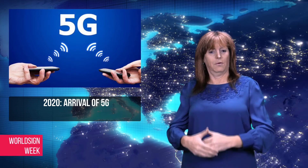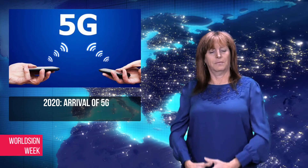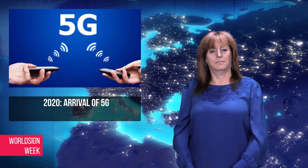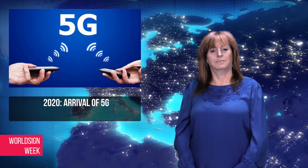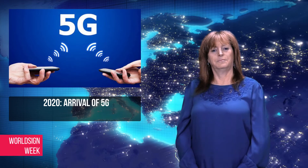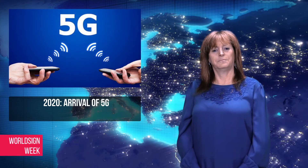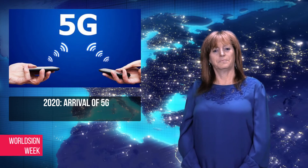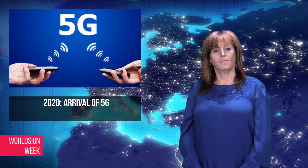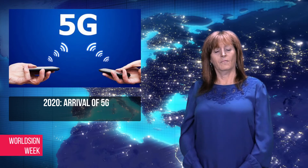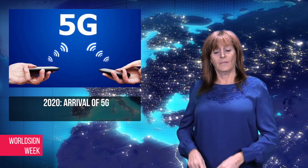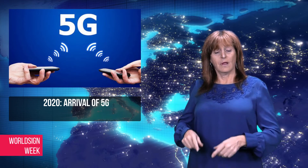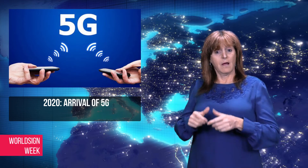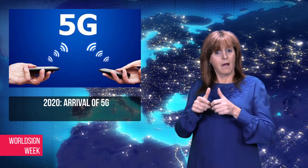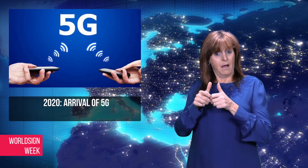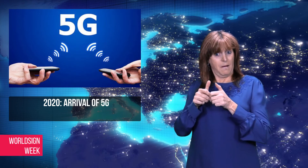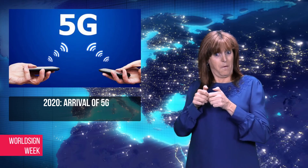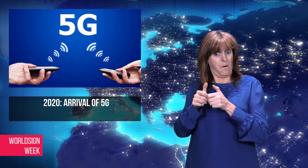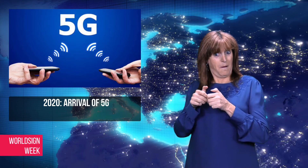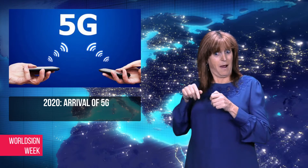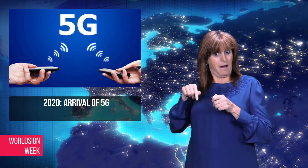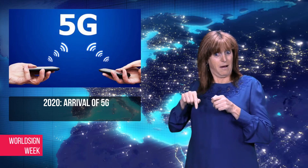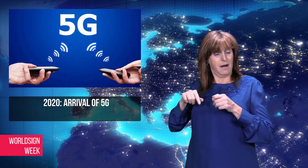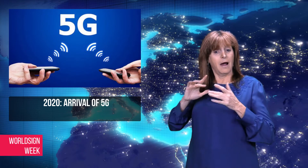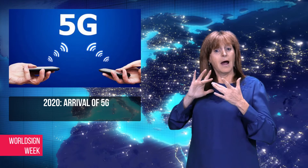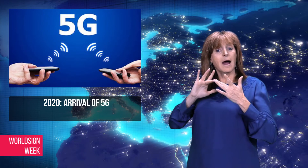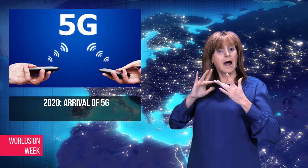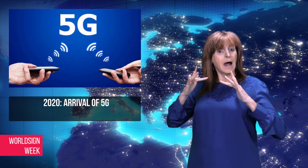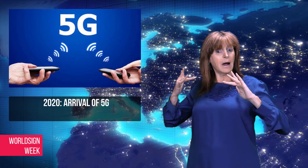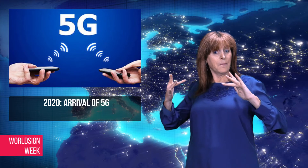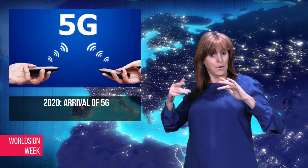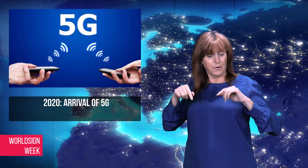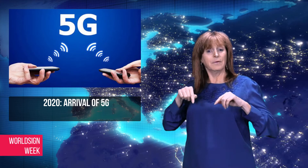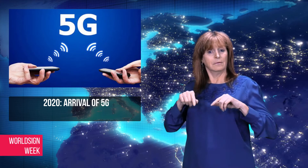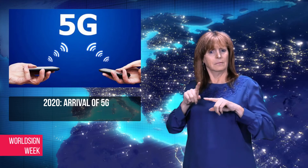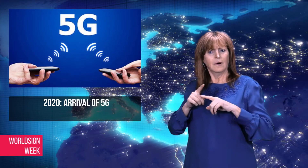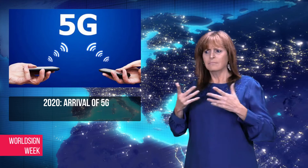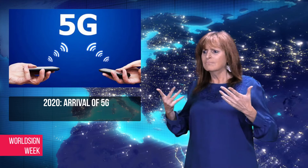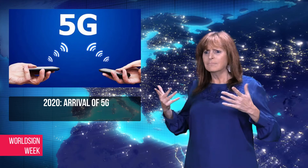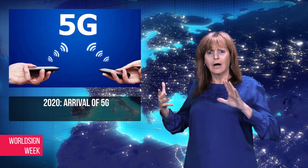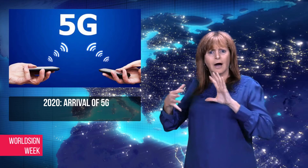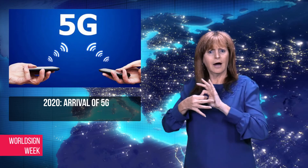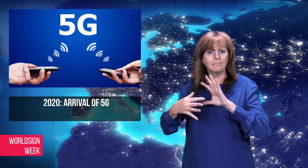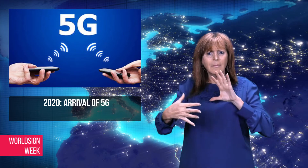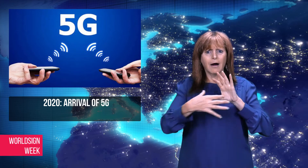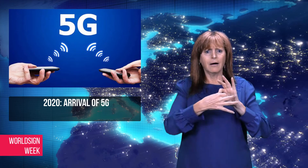stable connections. The mobile network will not